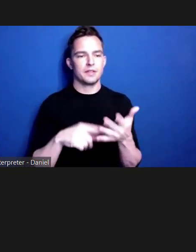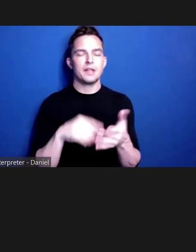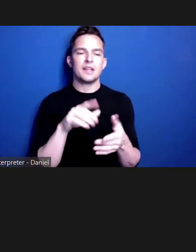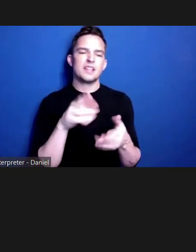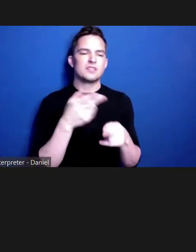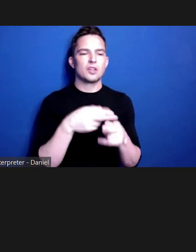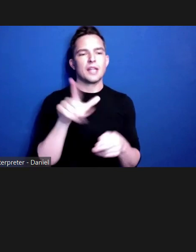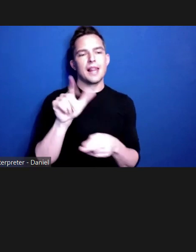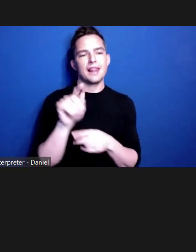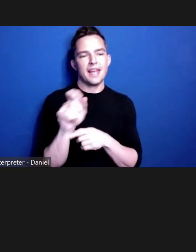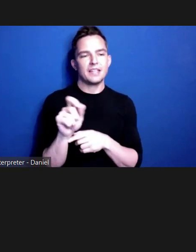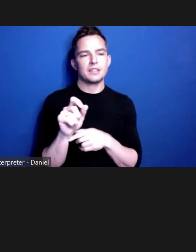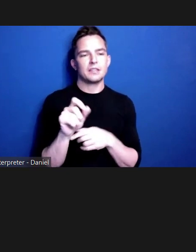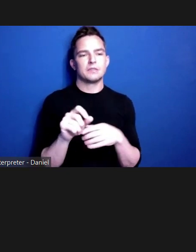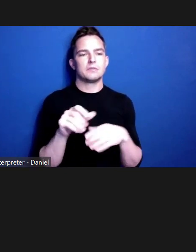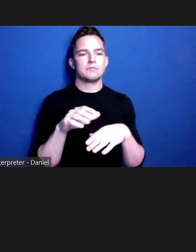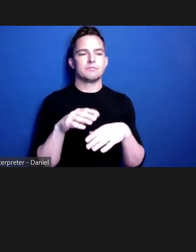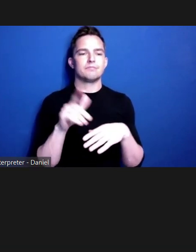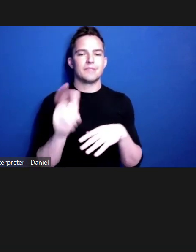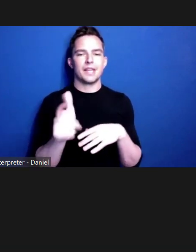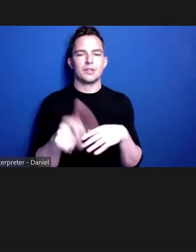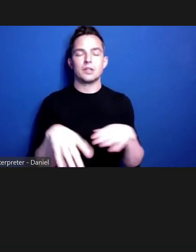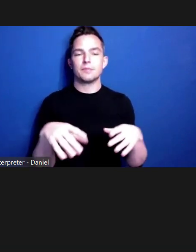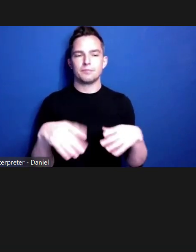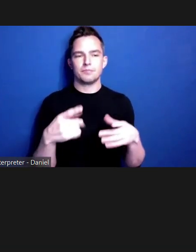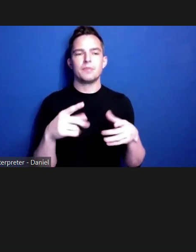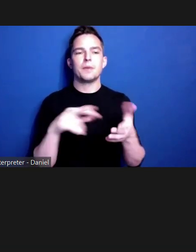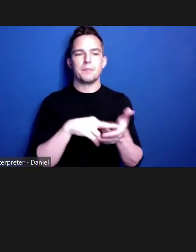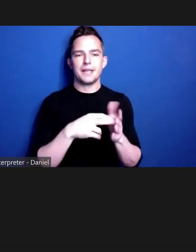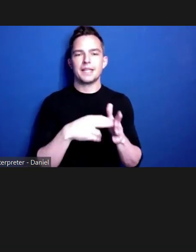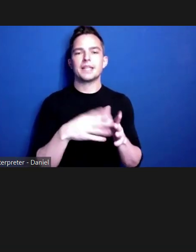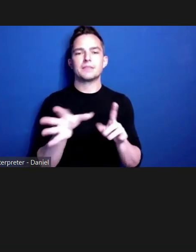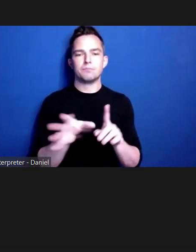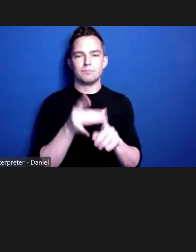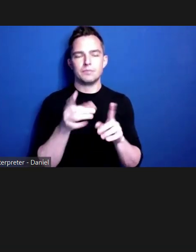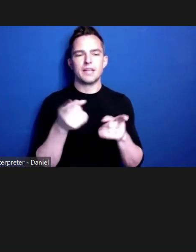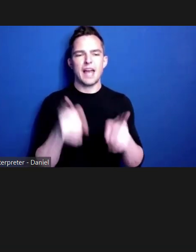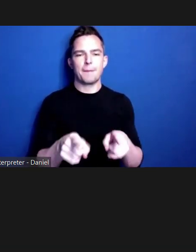William Eiserman: You know, it is commonly understood that